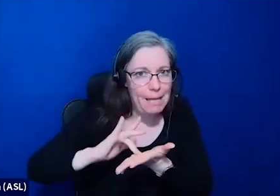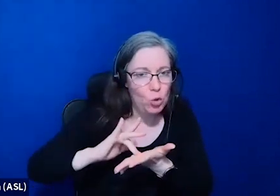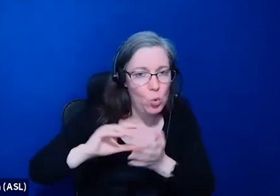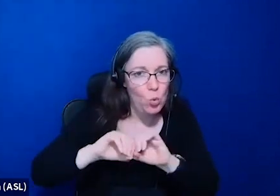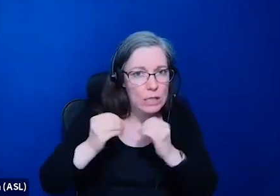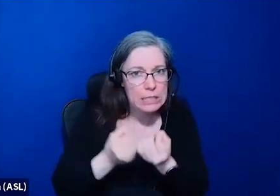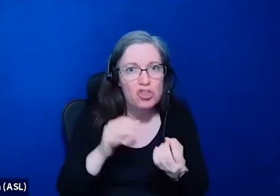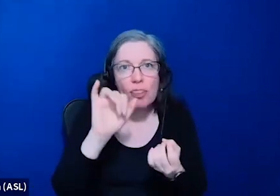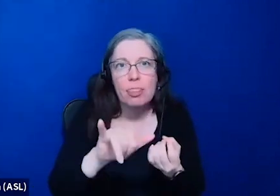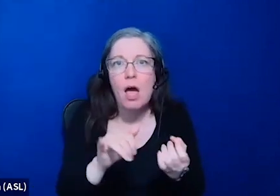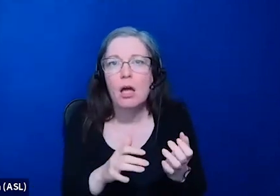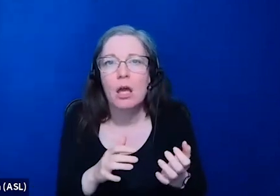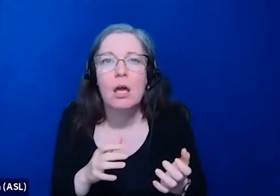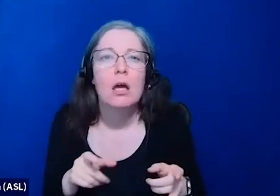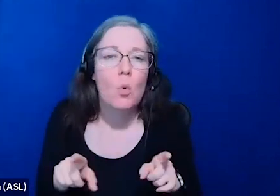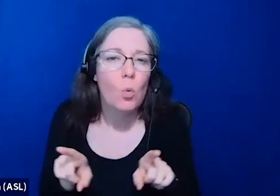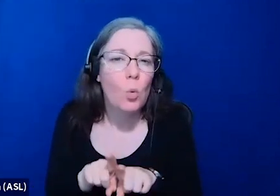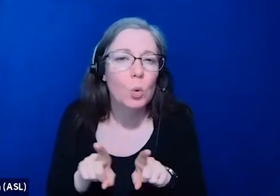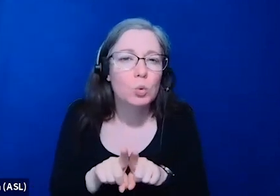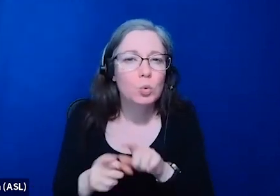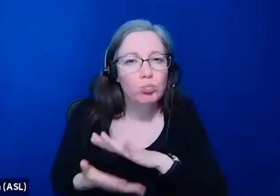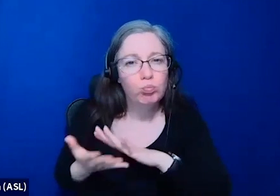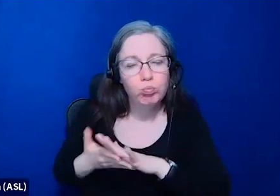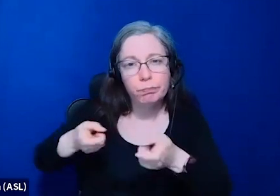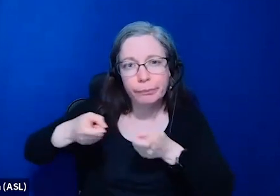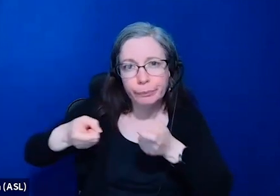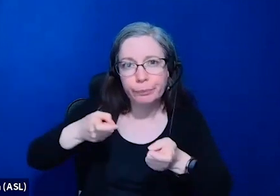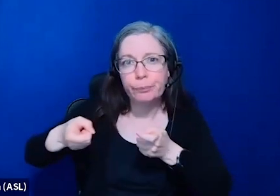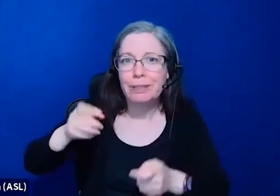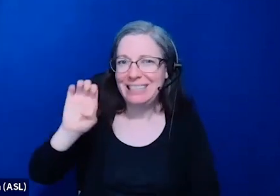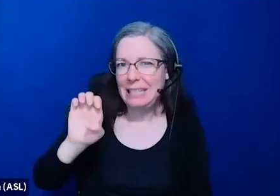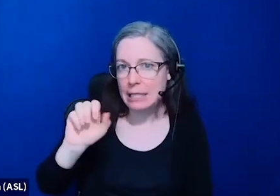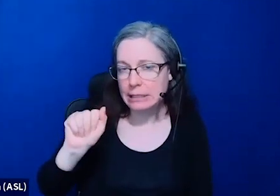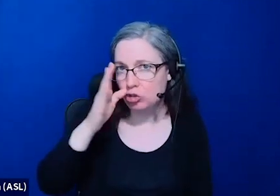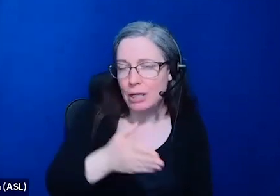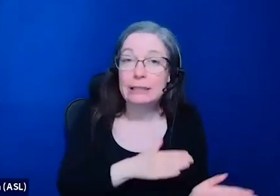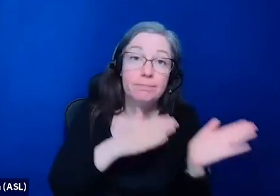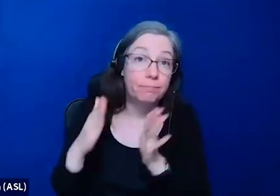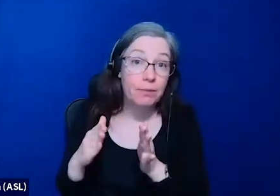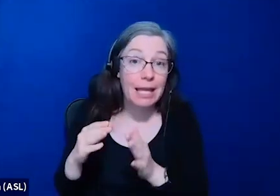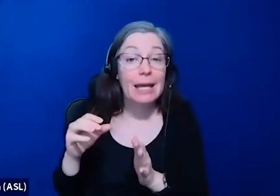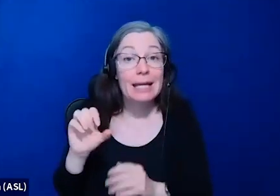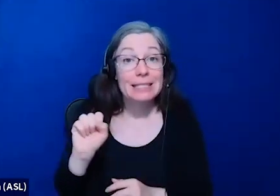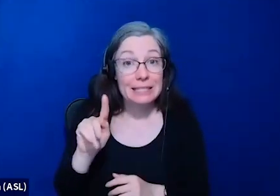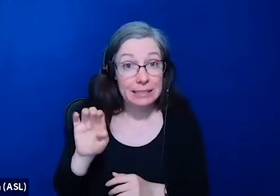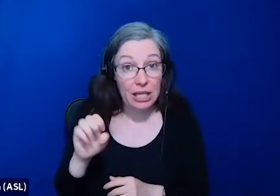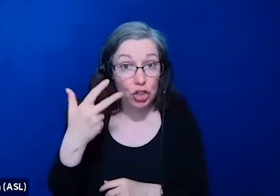and the rest was administered by ESA directly. Stage three was psychometric and group testing,